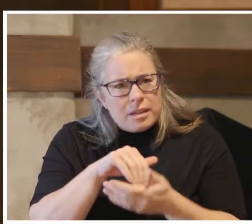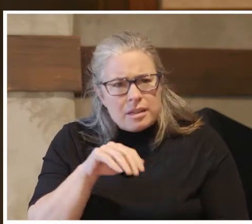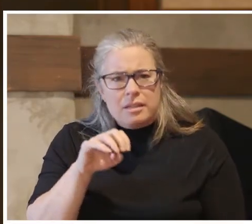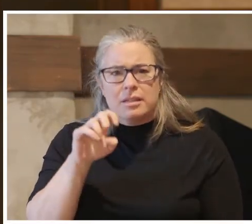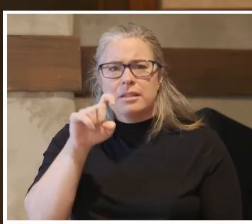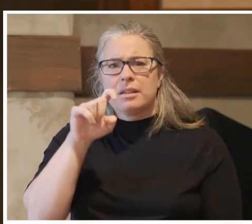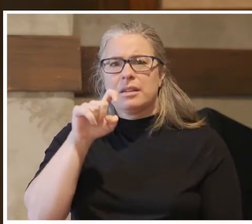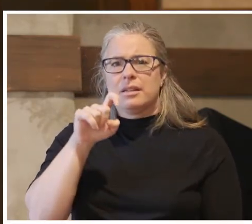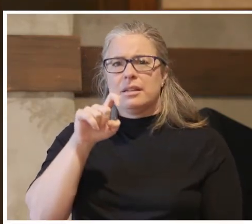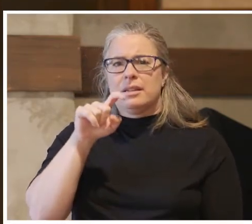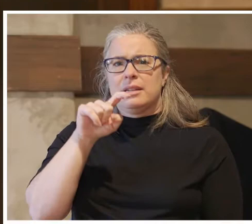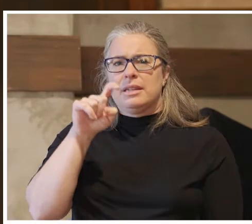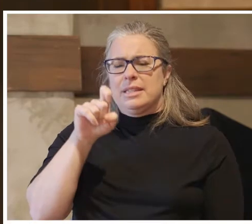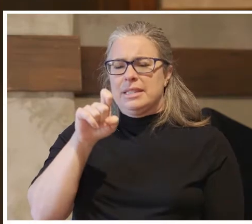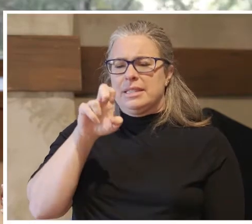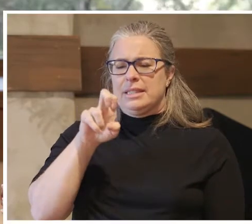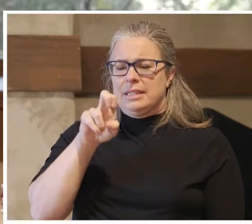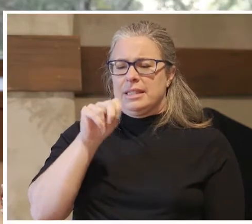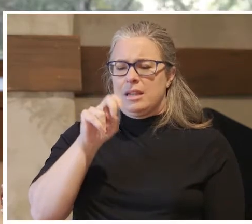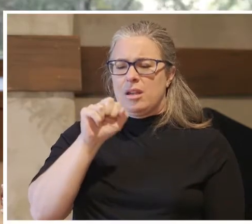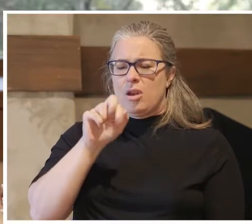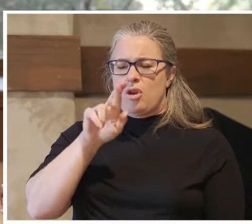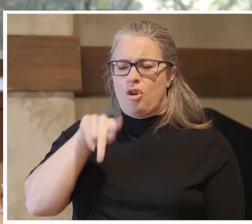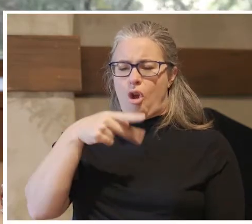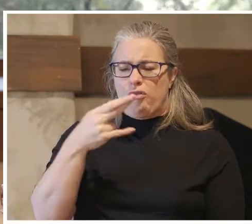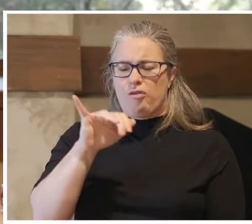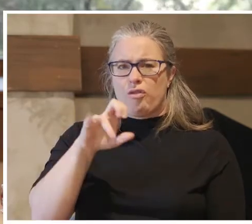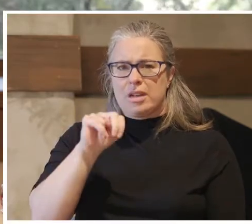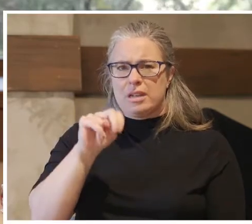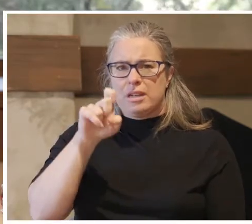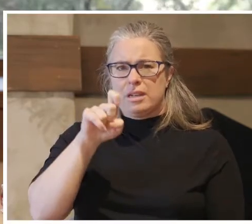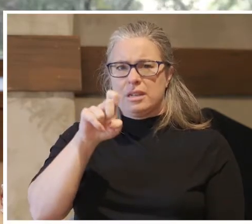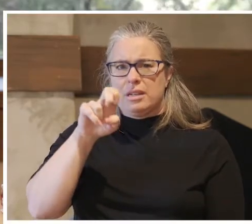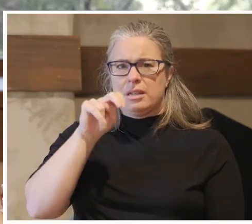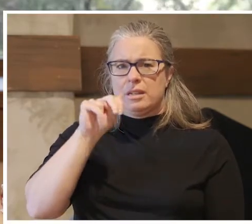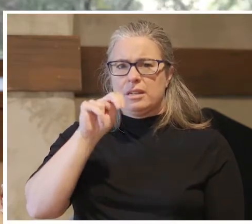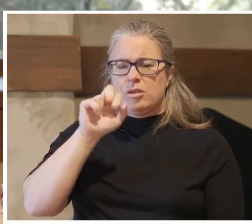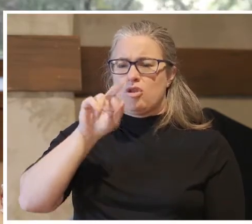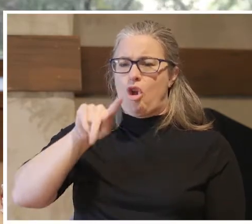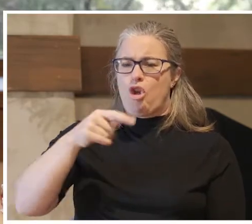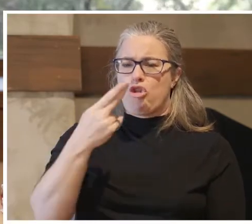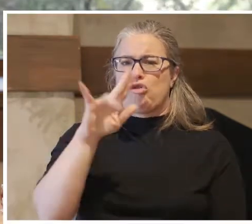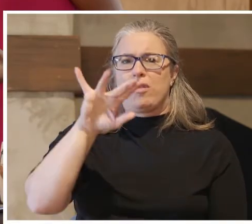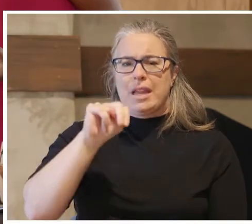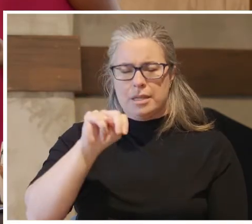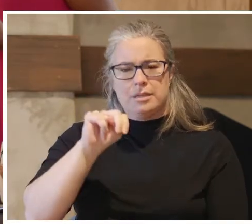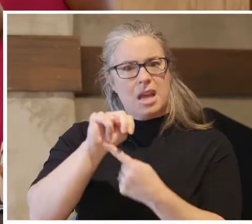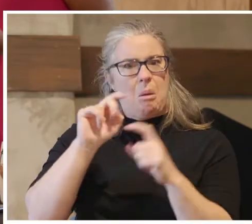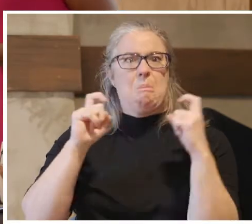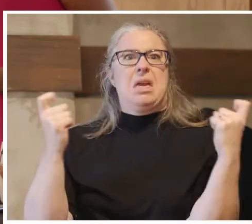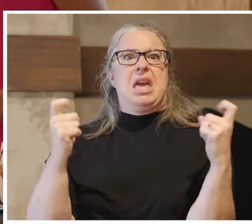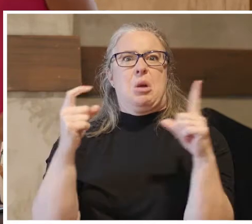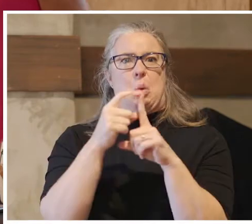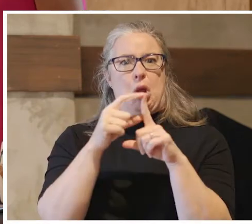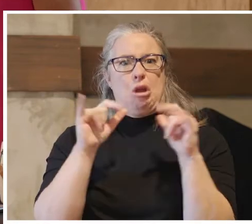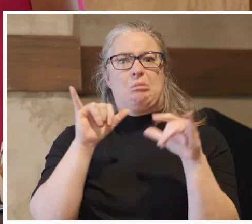Xenarthran. - Xenarthran! Friends, can you say that word? Xenarthran. That's a big word. - It is,